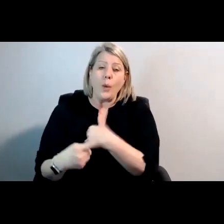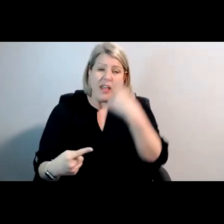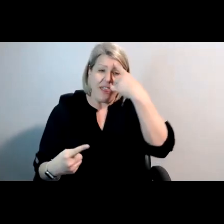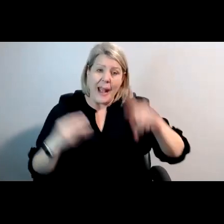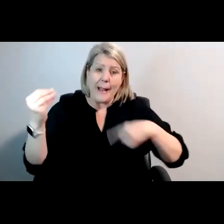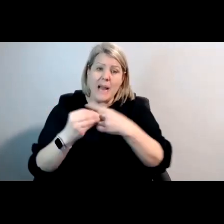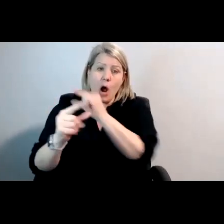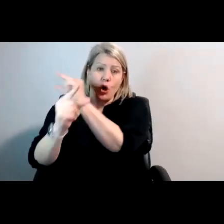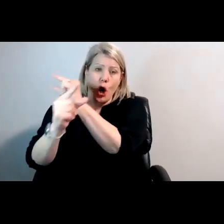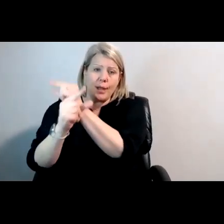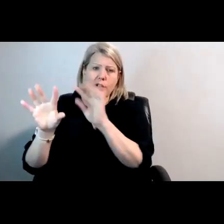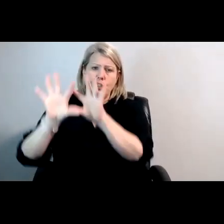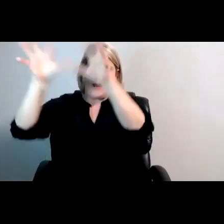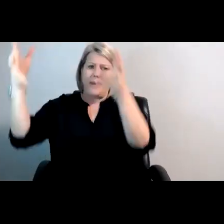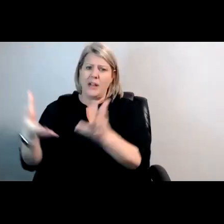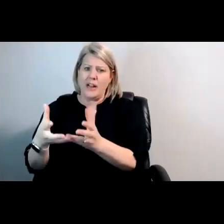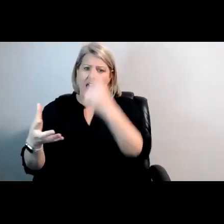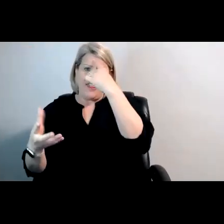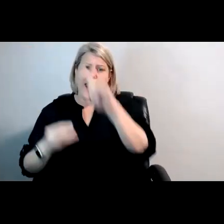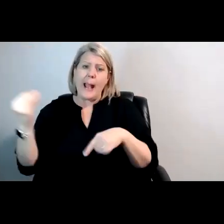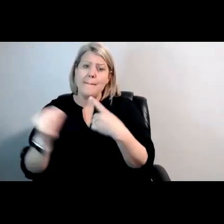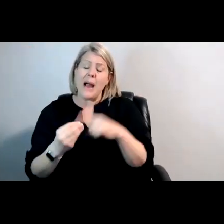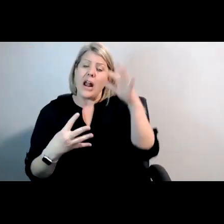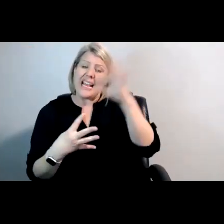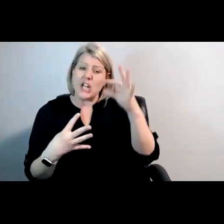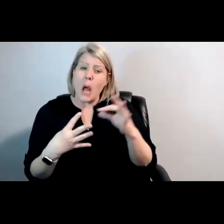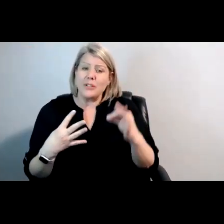and we think about it being an option of last resort,